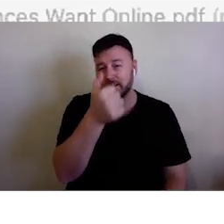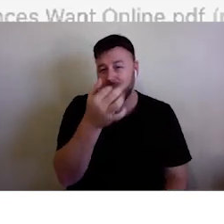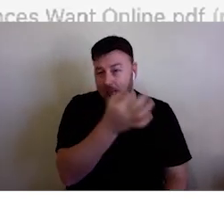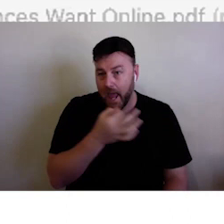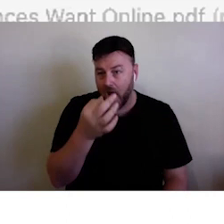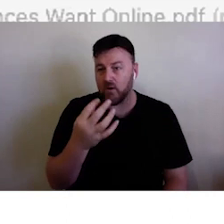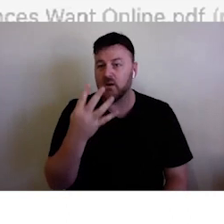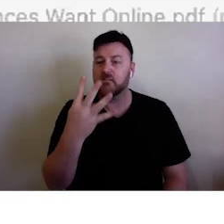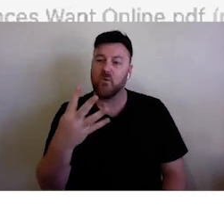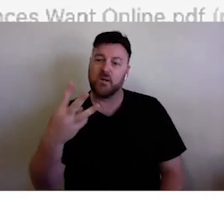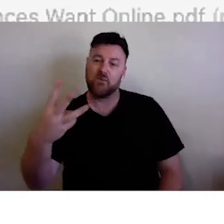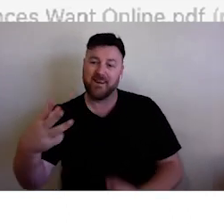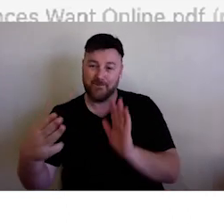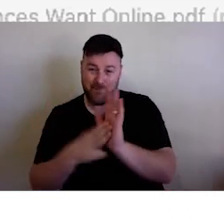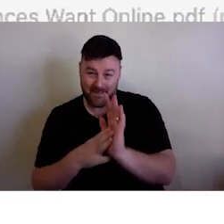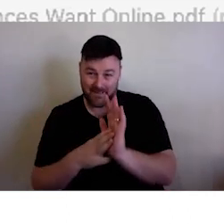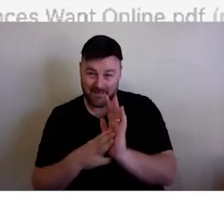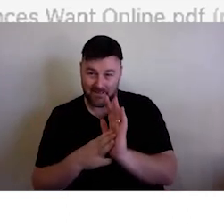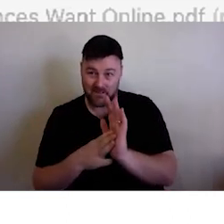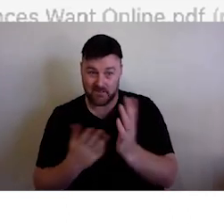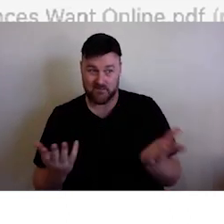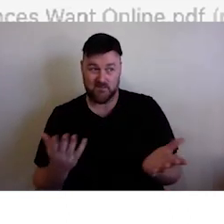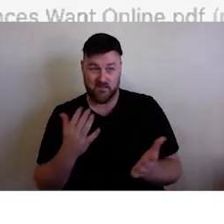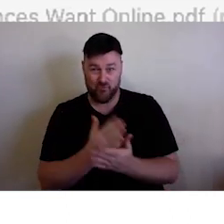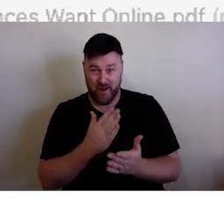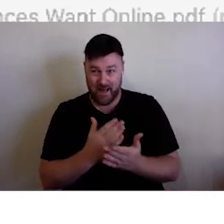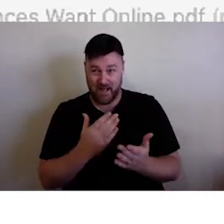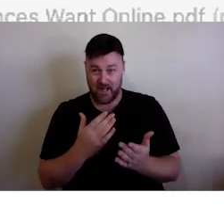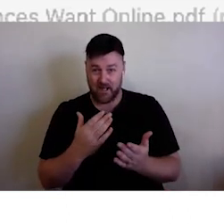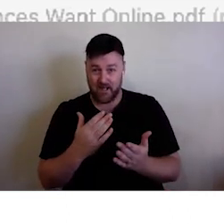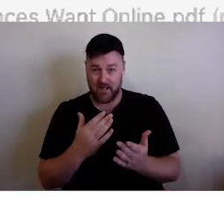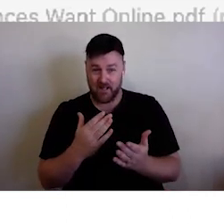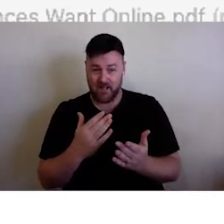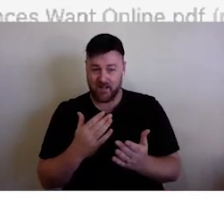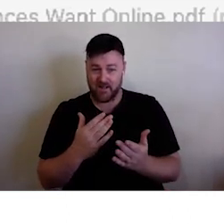which kind of seems phenomenal. It's doing things like watching TV now